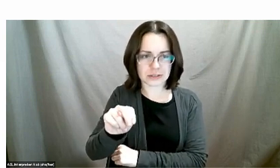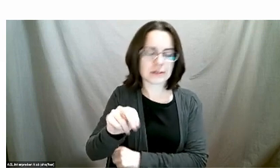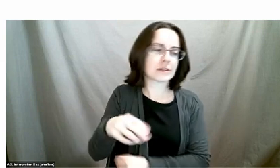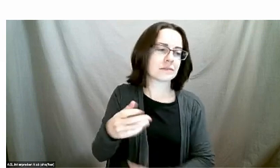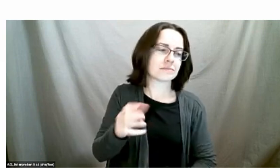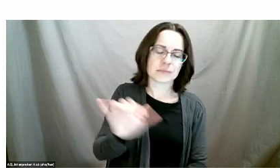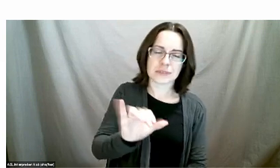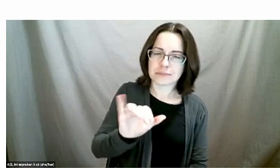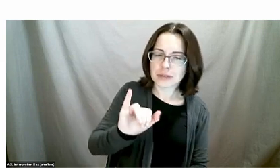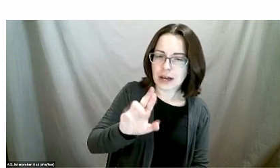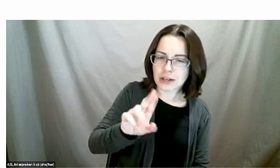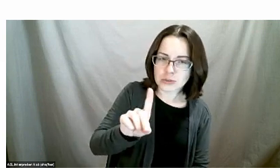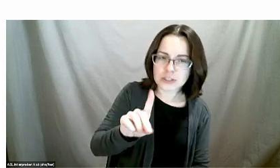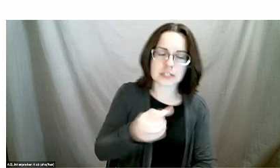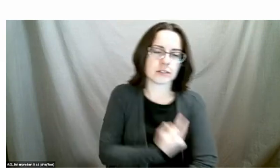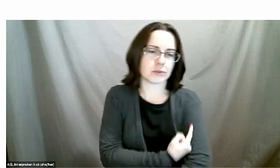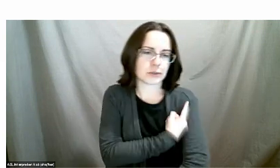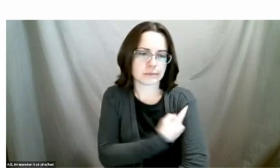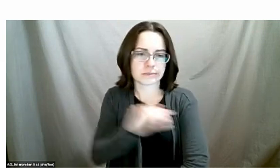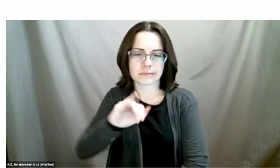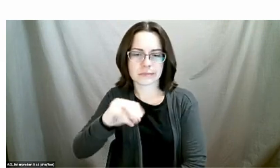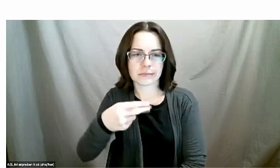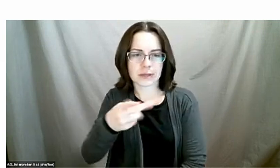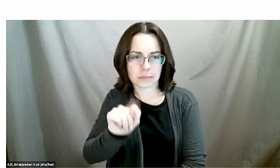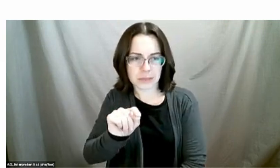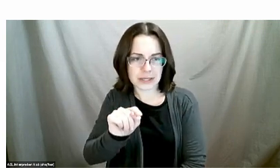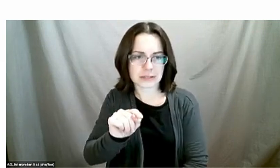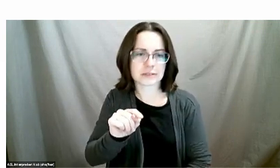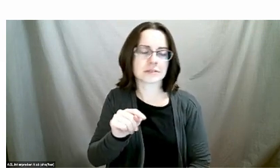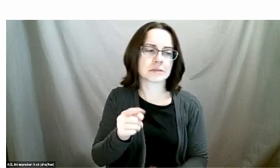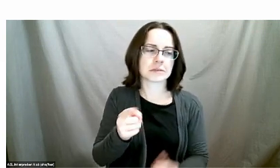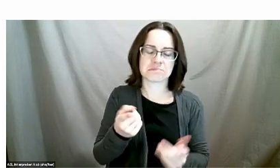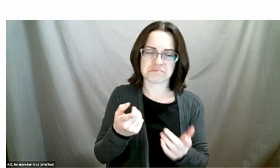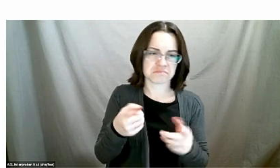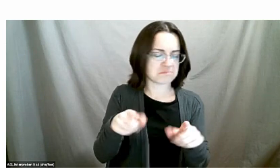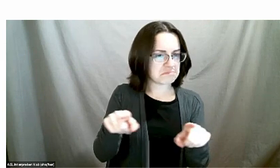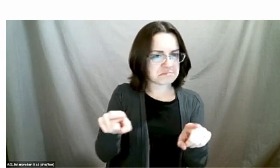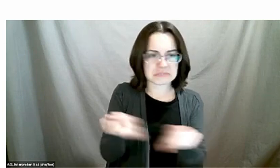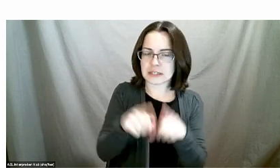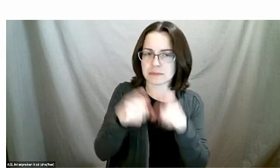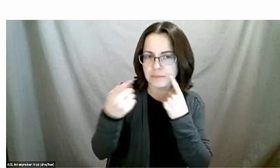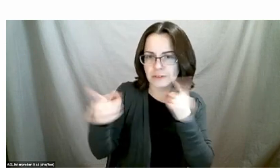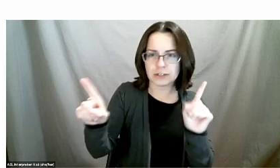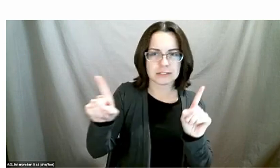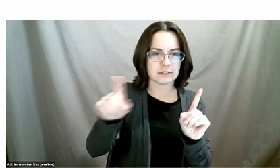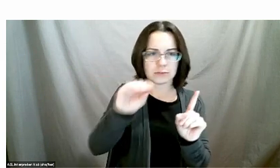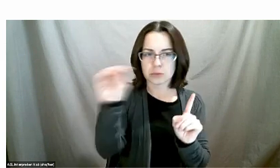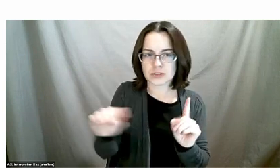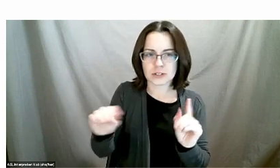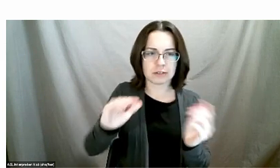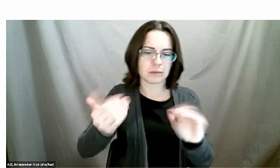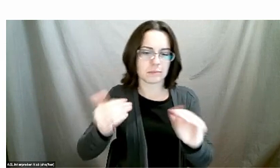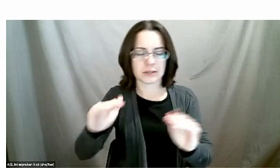comparable to sterilization procedures. The next tier down,